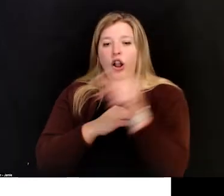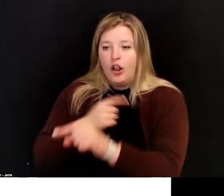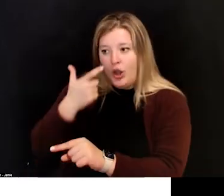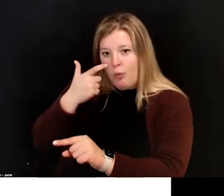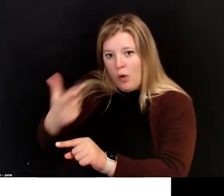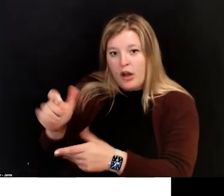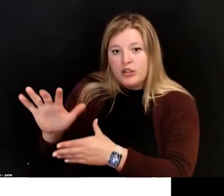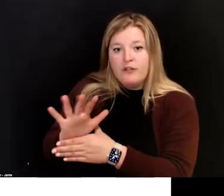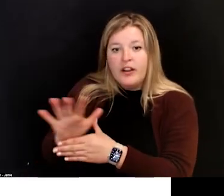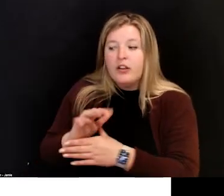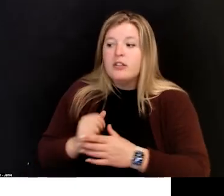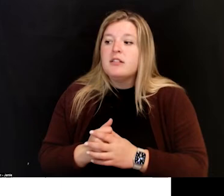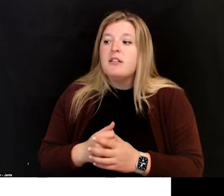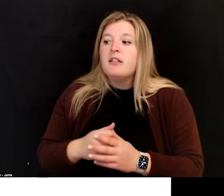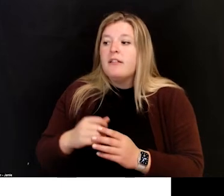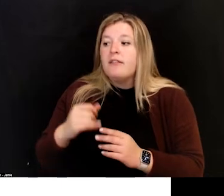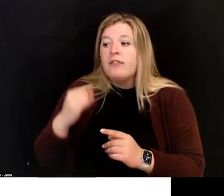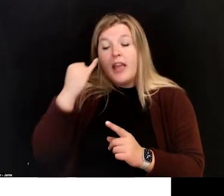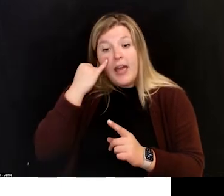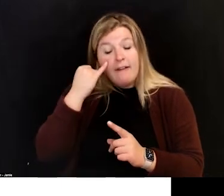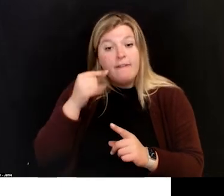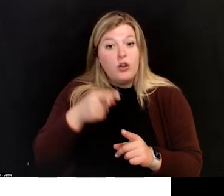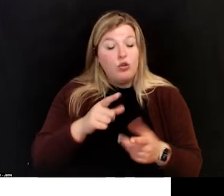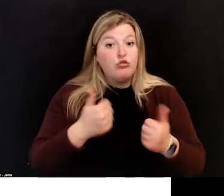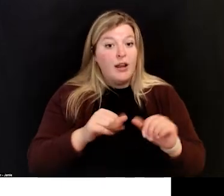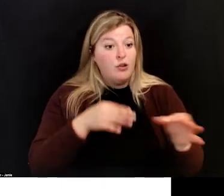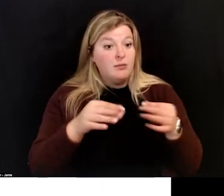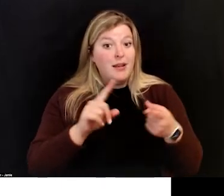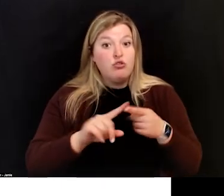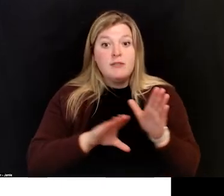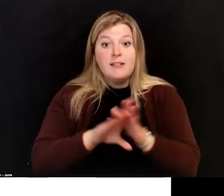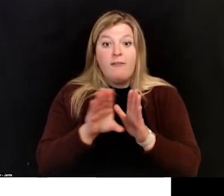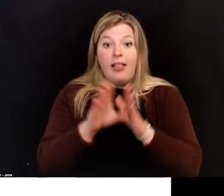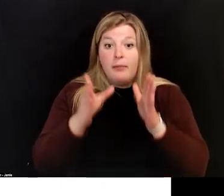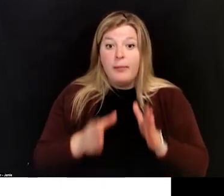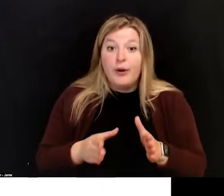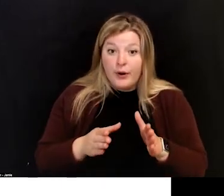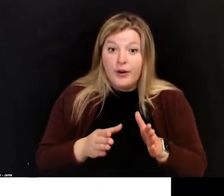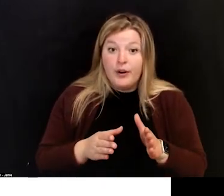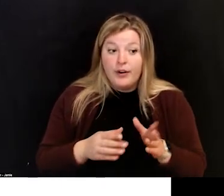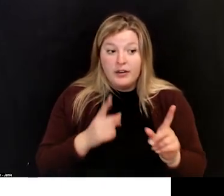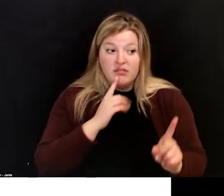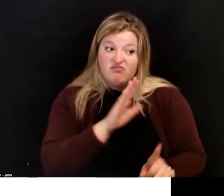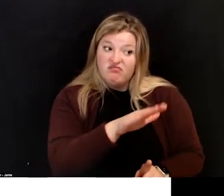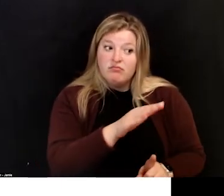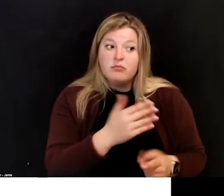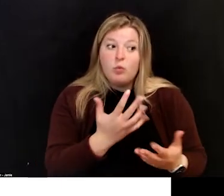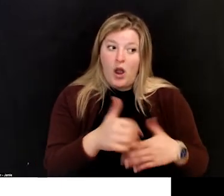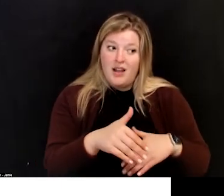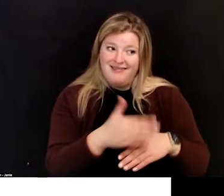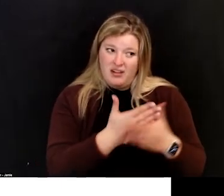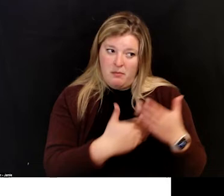and you're introducing a developer to the standards and you want them to just start to get a touchpoint,